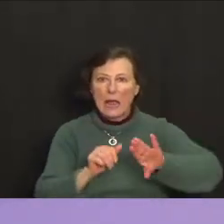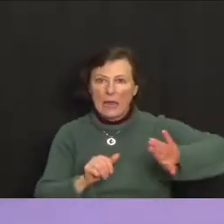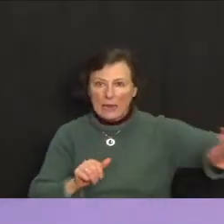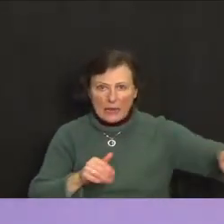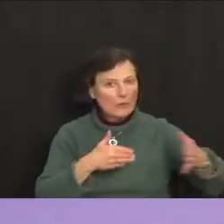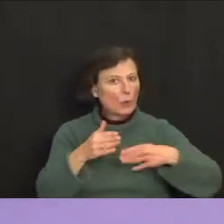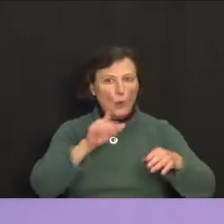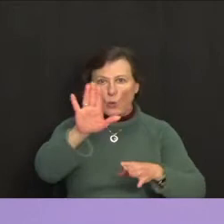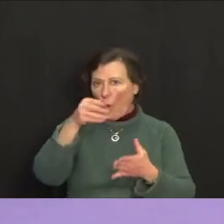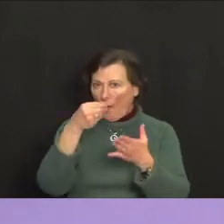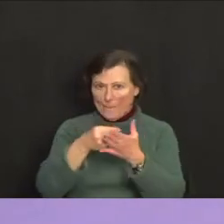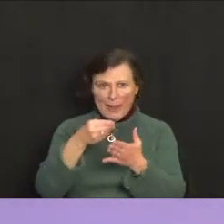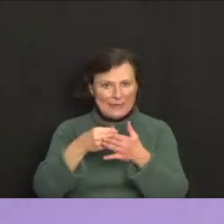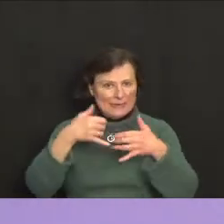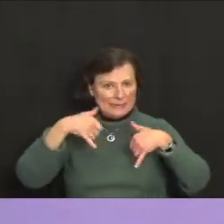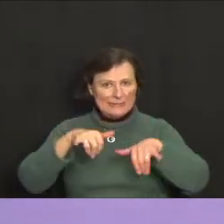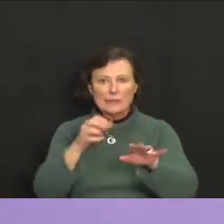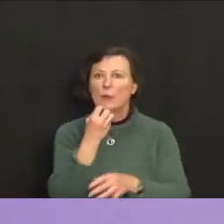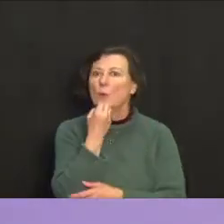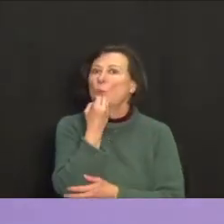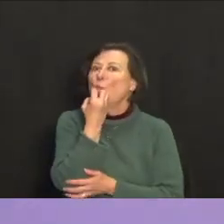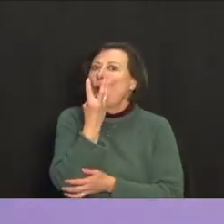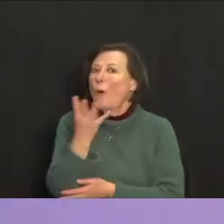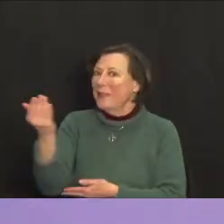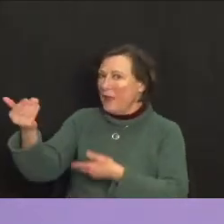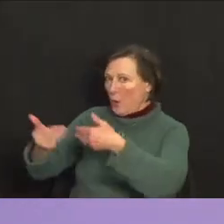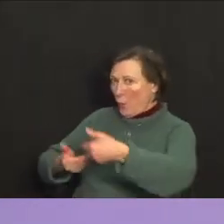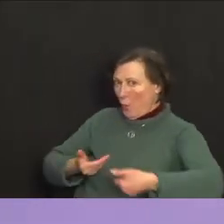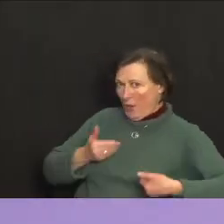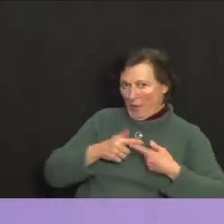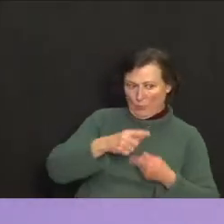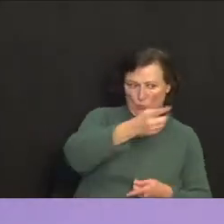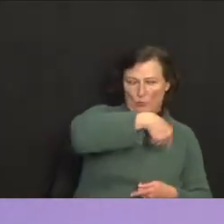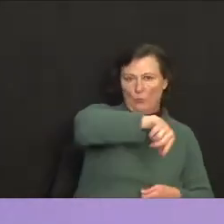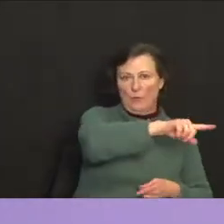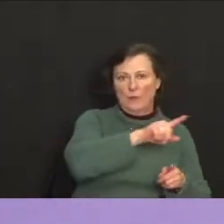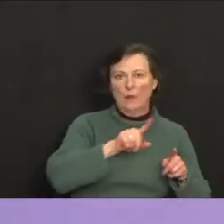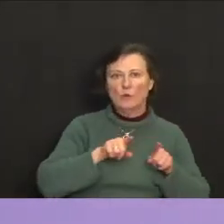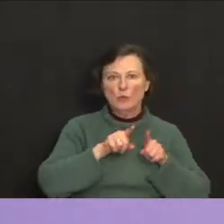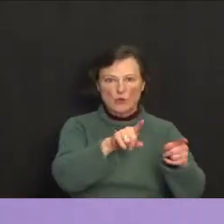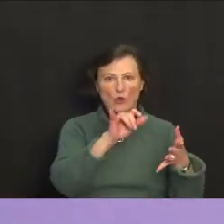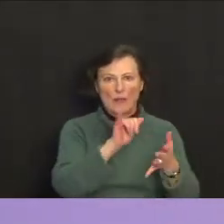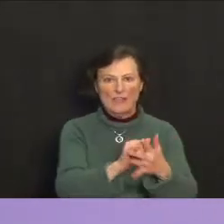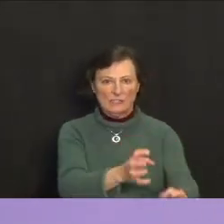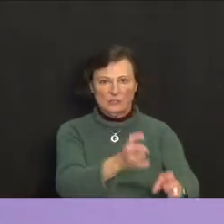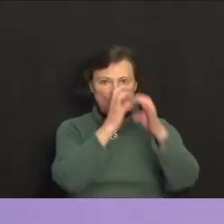is still warmly welcomed during this crackdown on your free thinking.